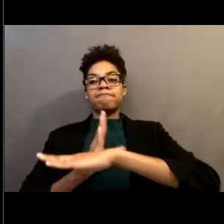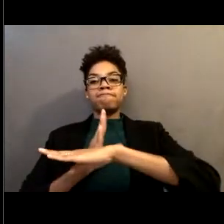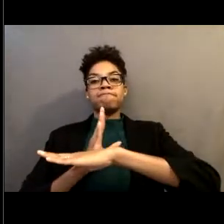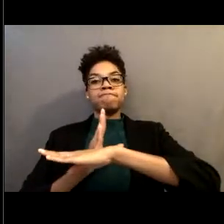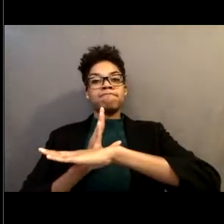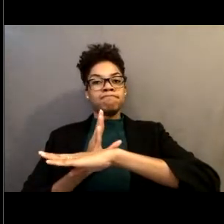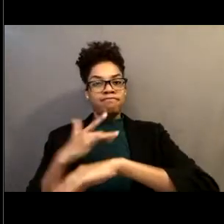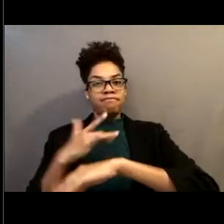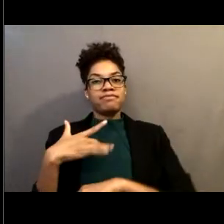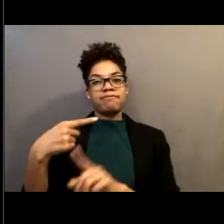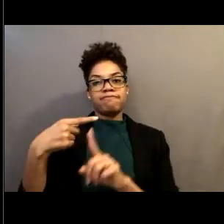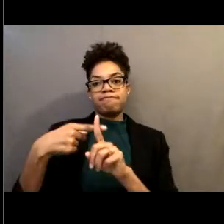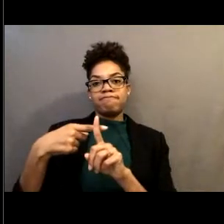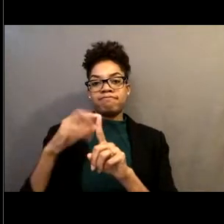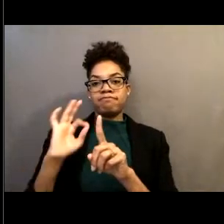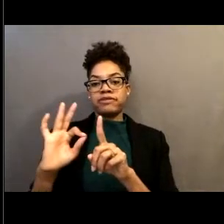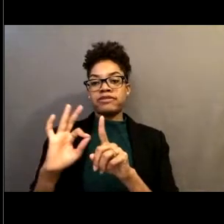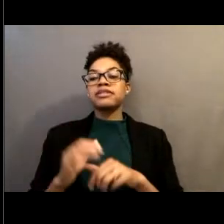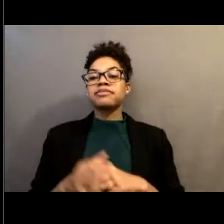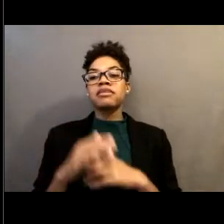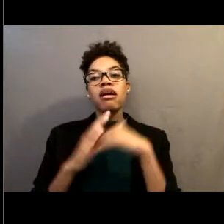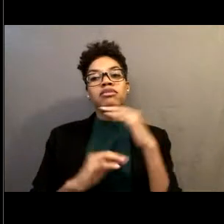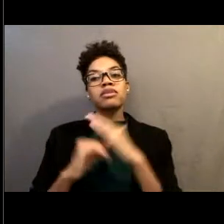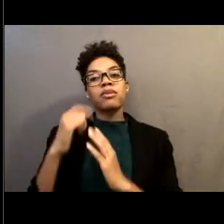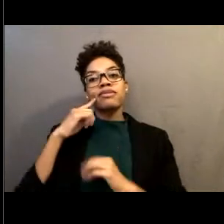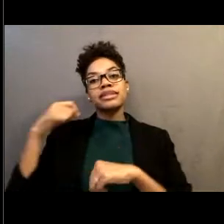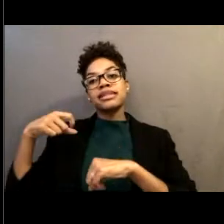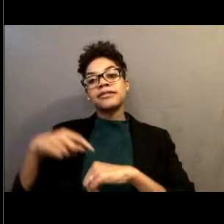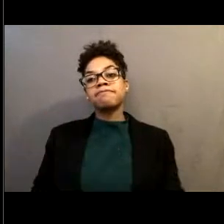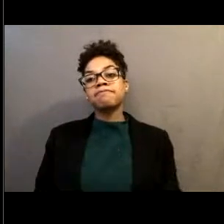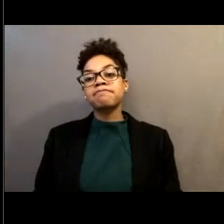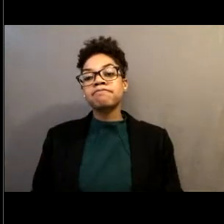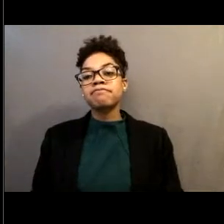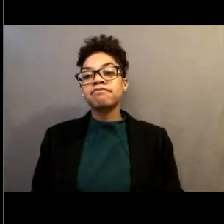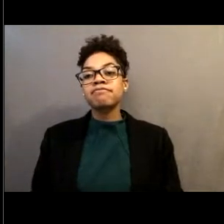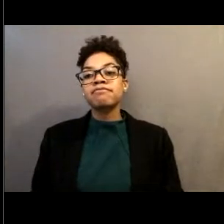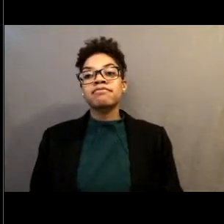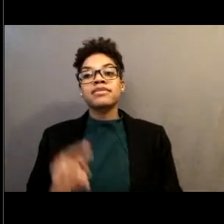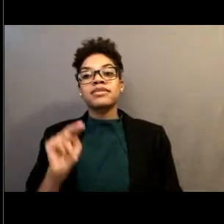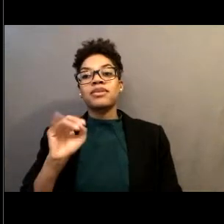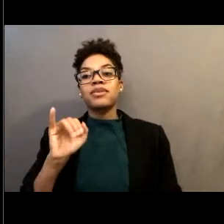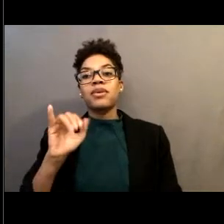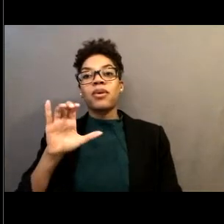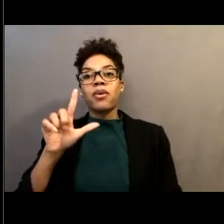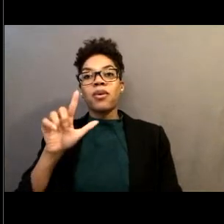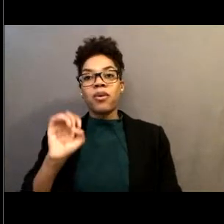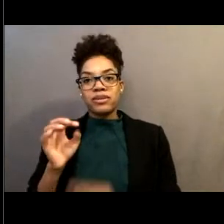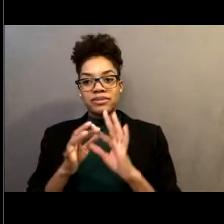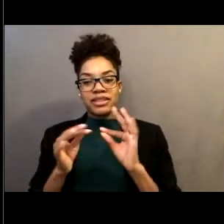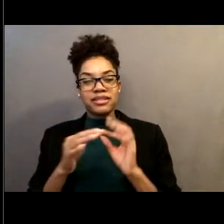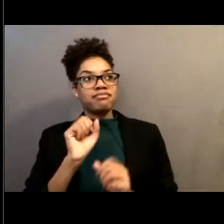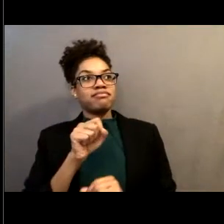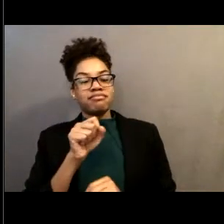on the inner parts of the satellite. [Nicole] Great. I have one other question I wanted to ask now.